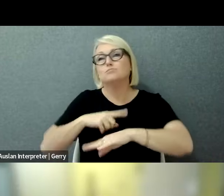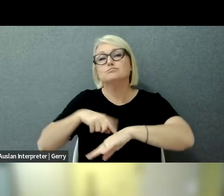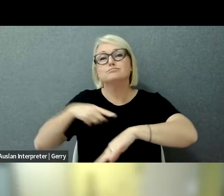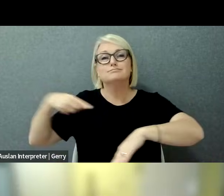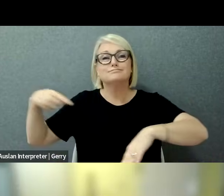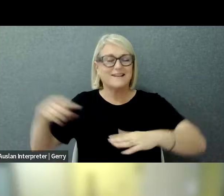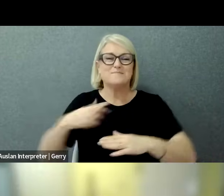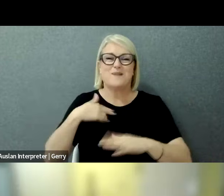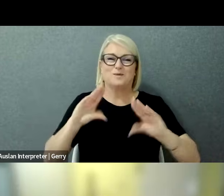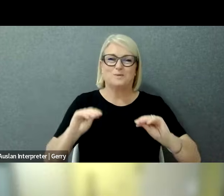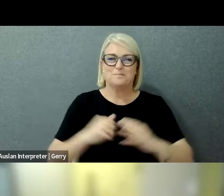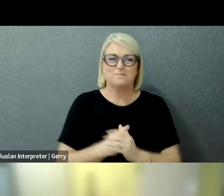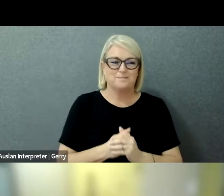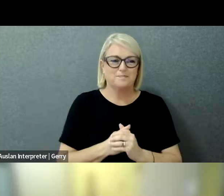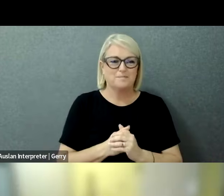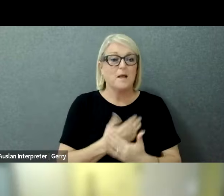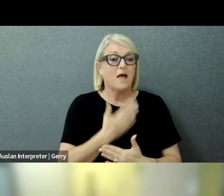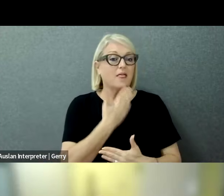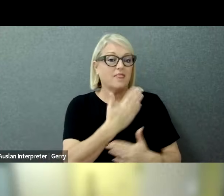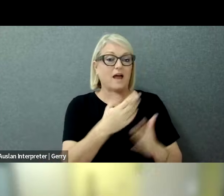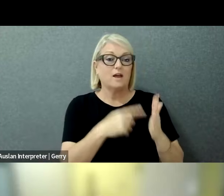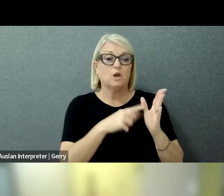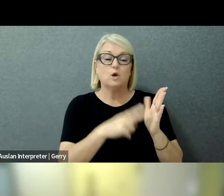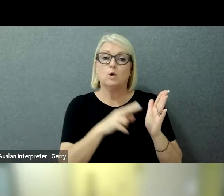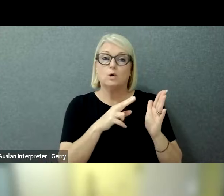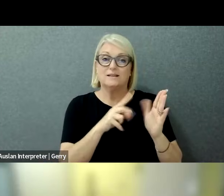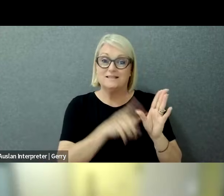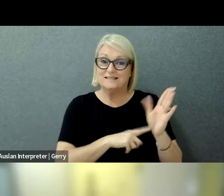Thank you so much, Tanya. It would be great if you could just add a little bit